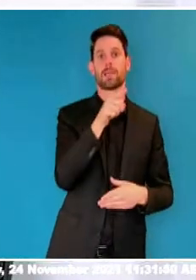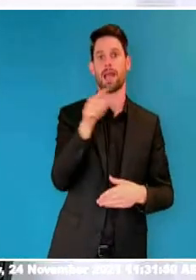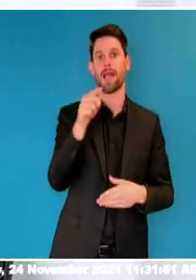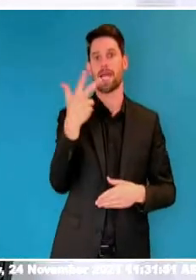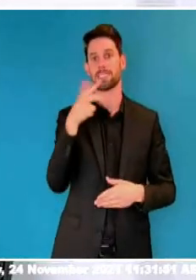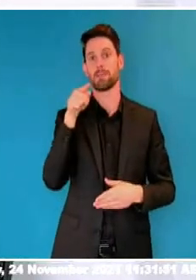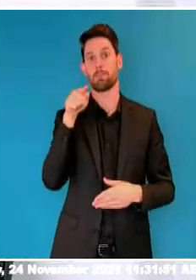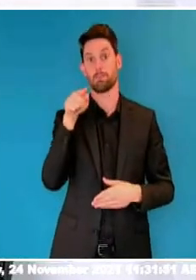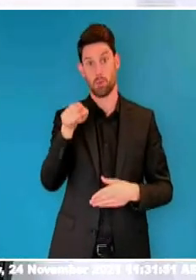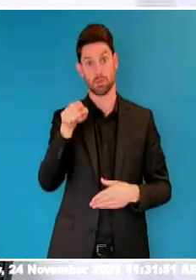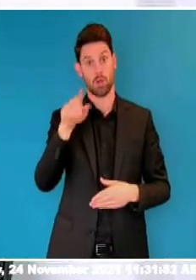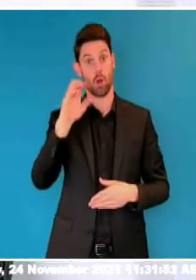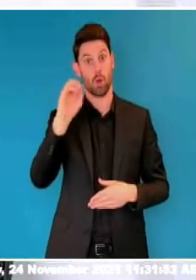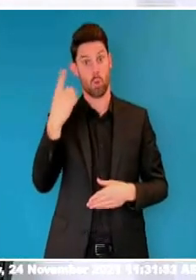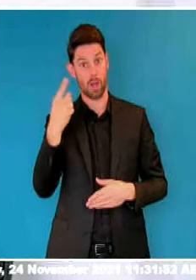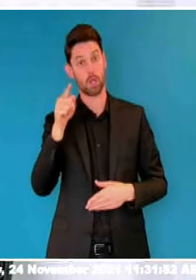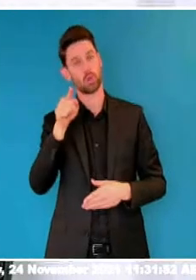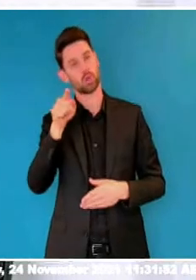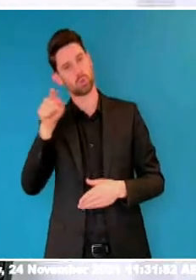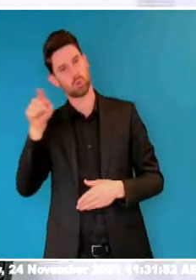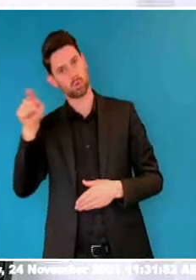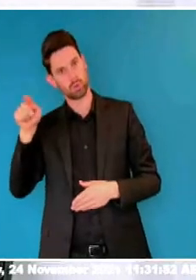through to 19 18.6.